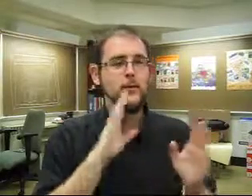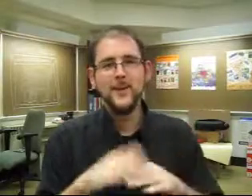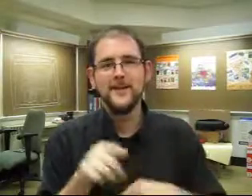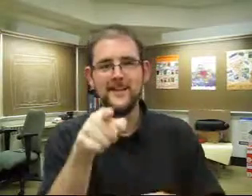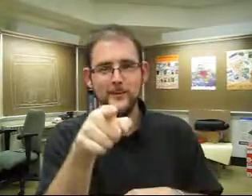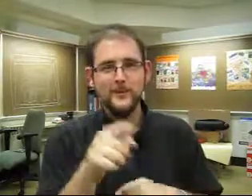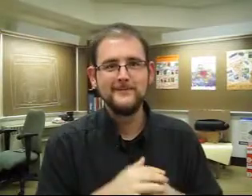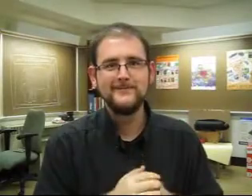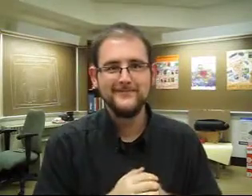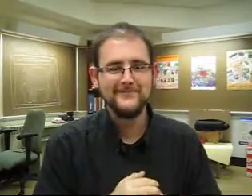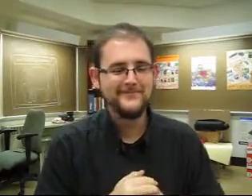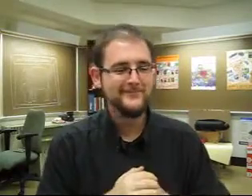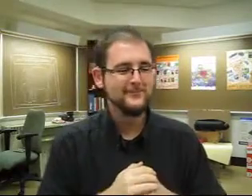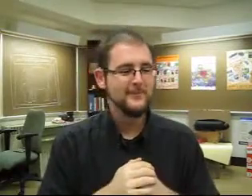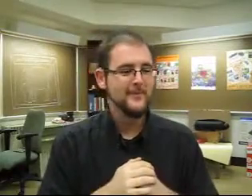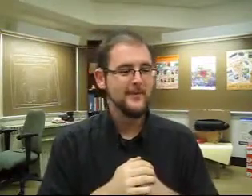I need to focus on you!